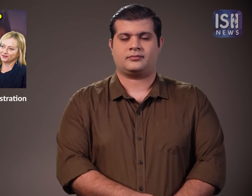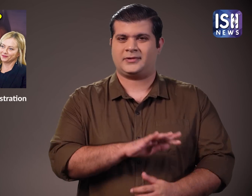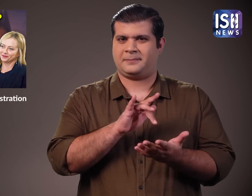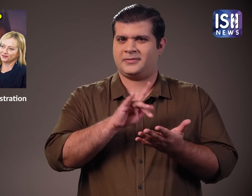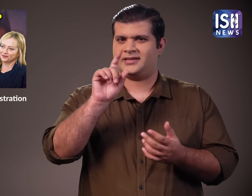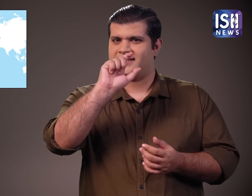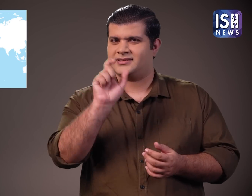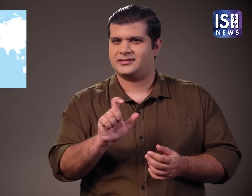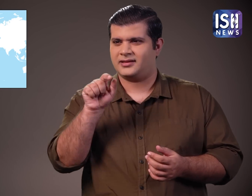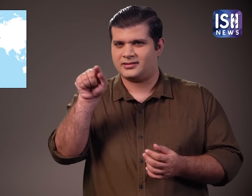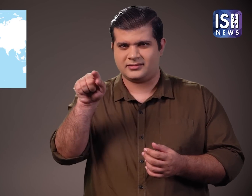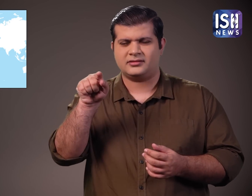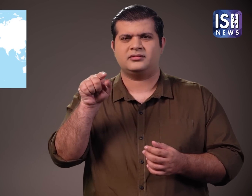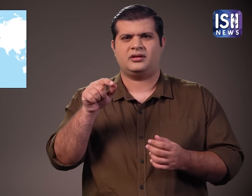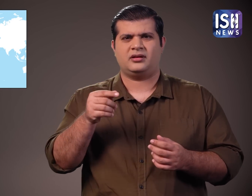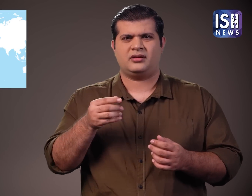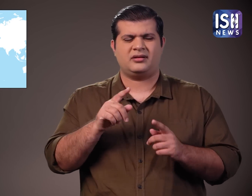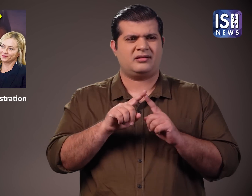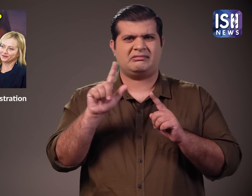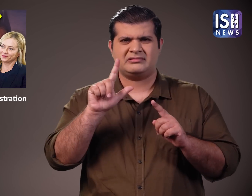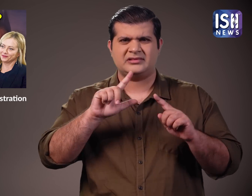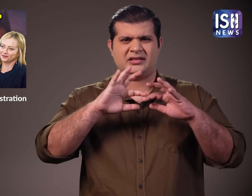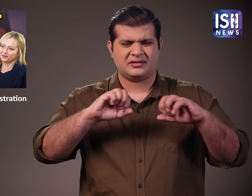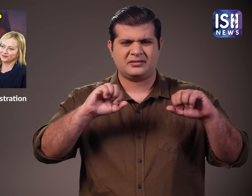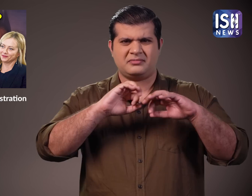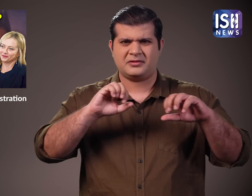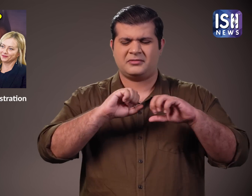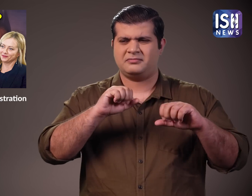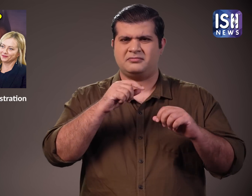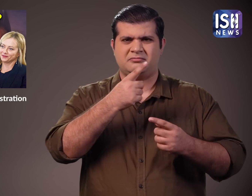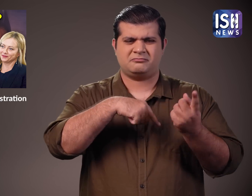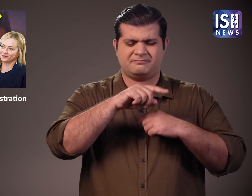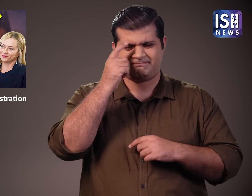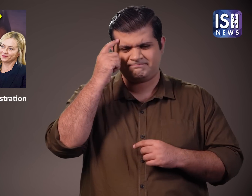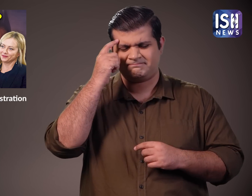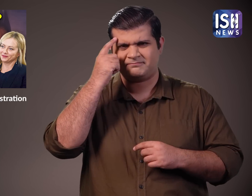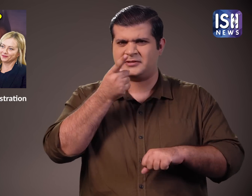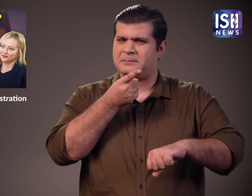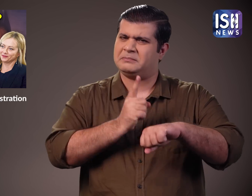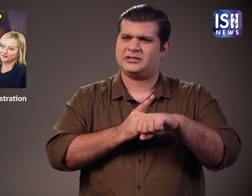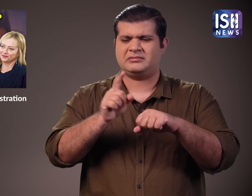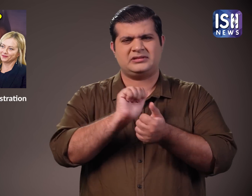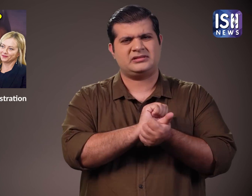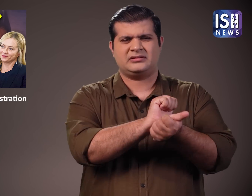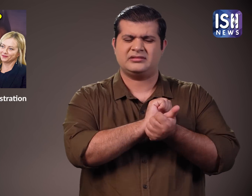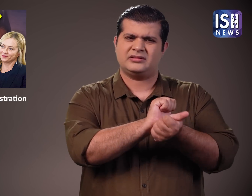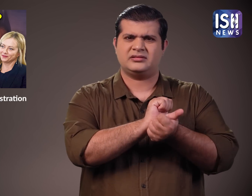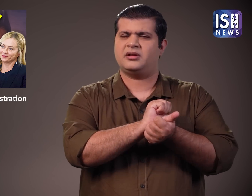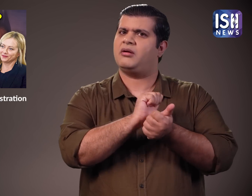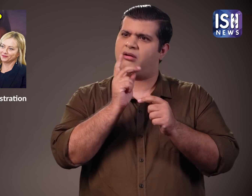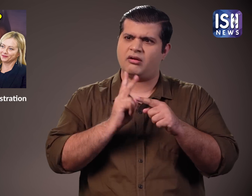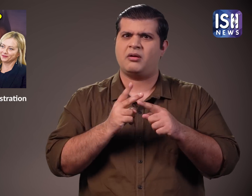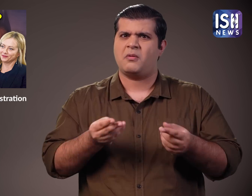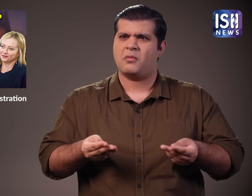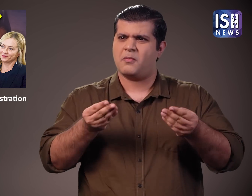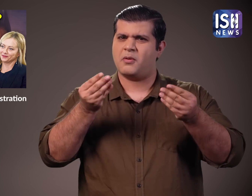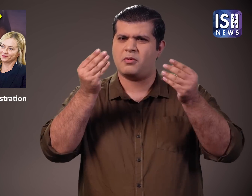Despite the arrest of sex offenders and rapists in Italy, the incidence of such crimes continues to rise.